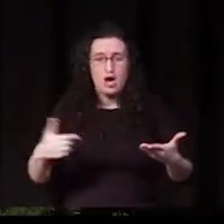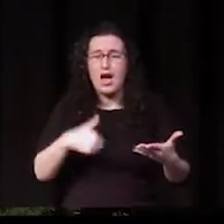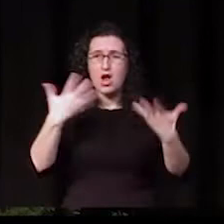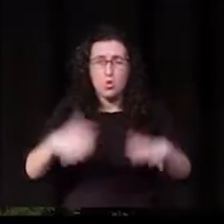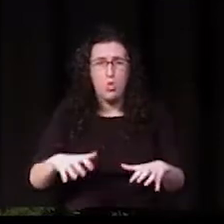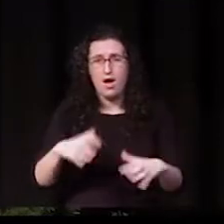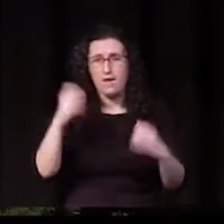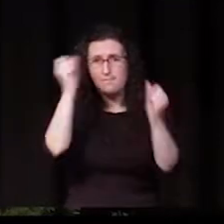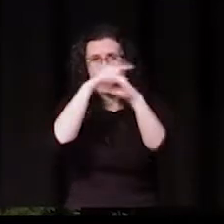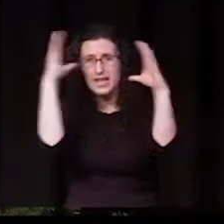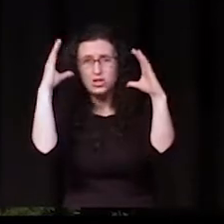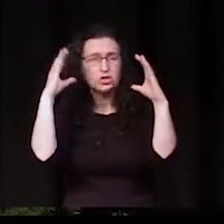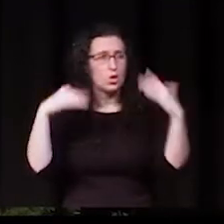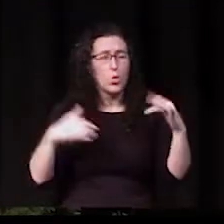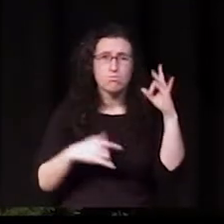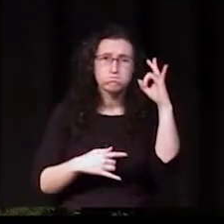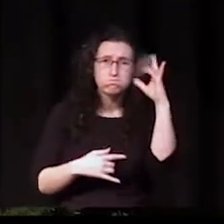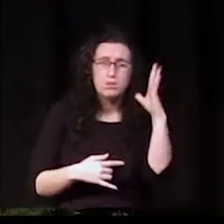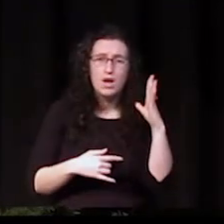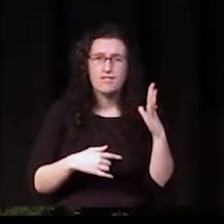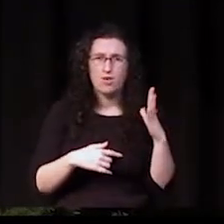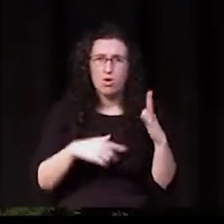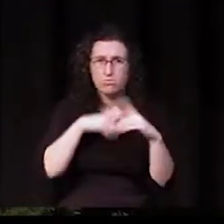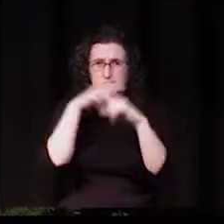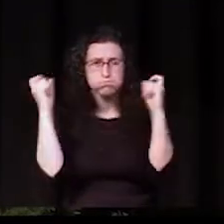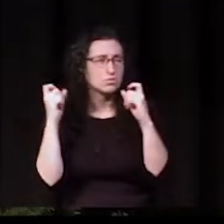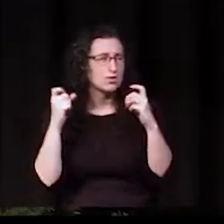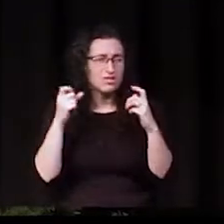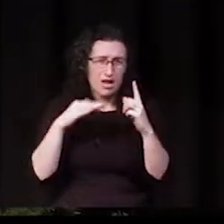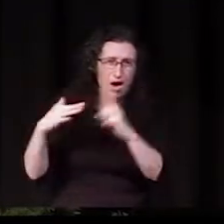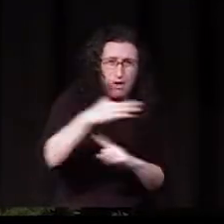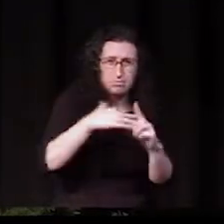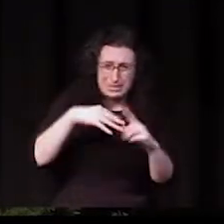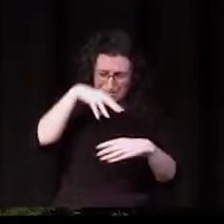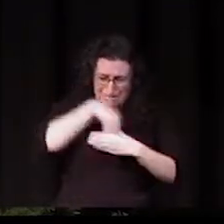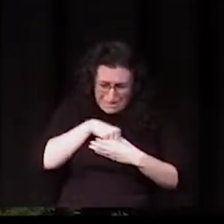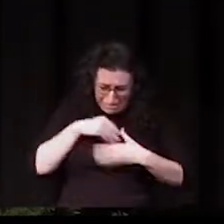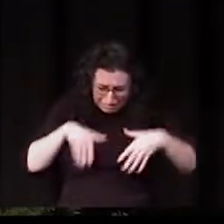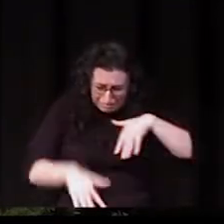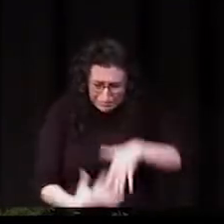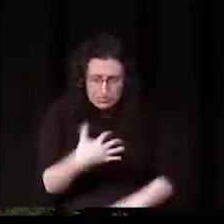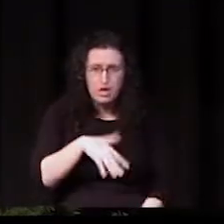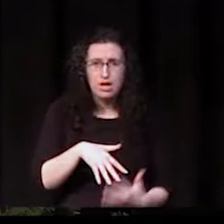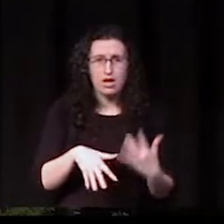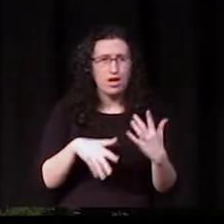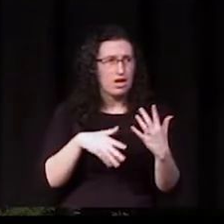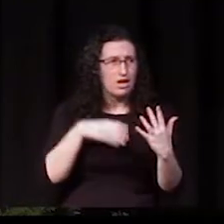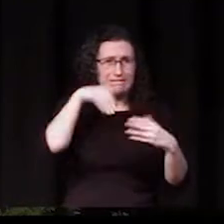It is insidious. It is surrounding us. It has infected us and there is no remedy.